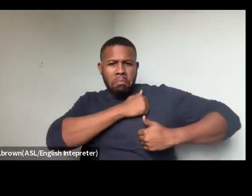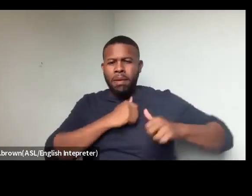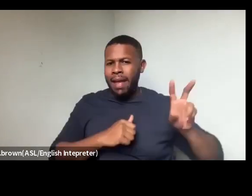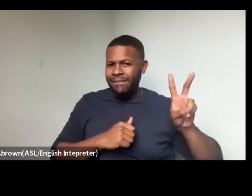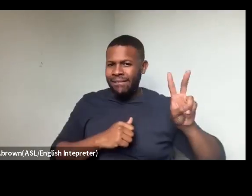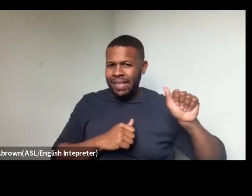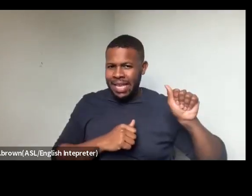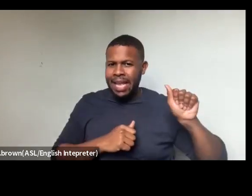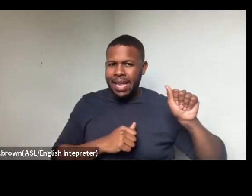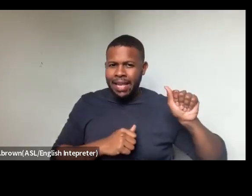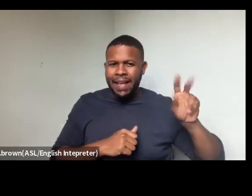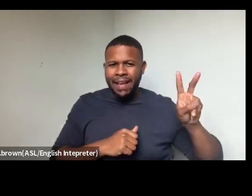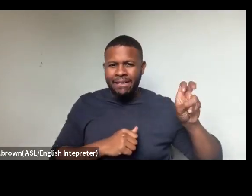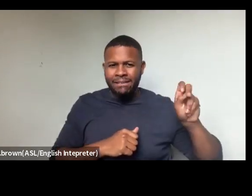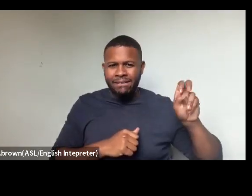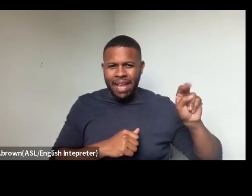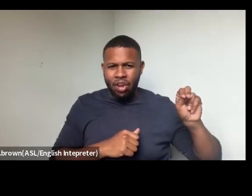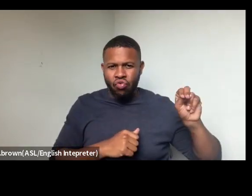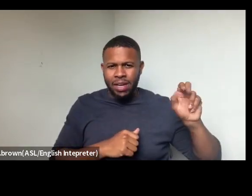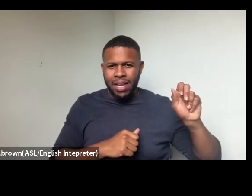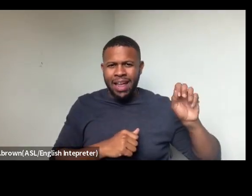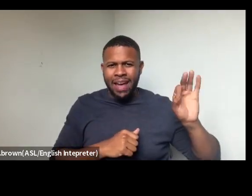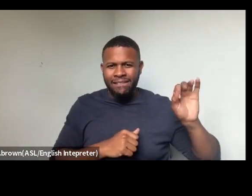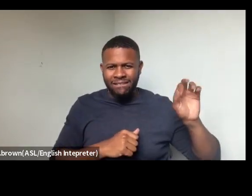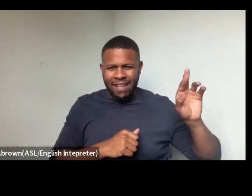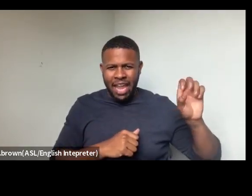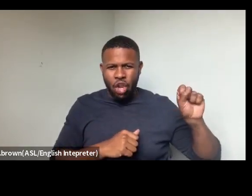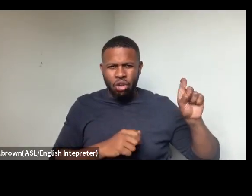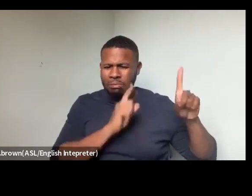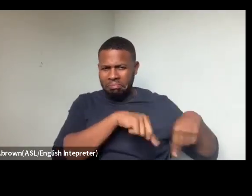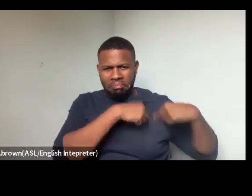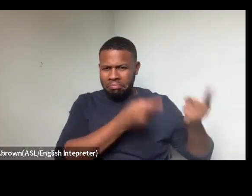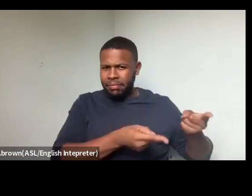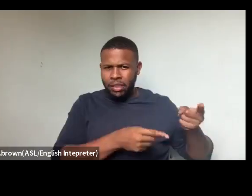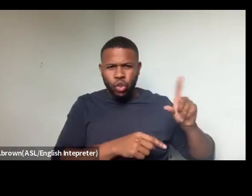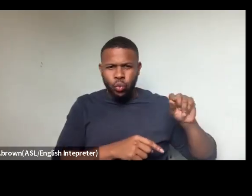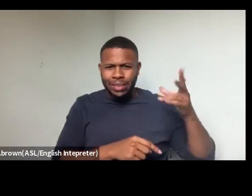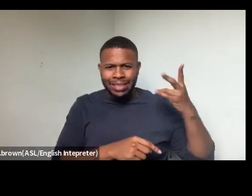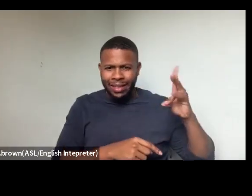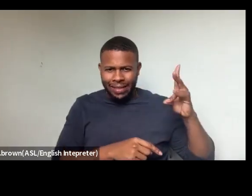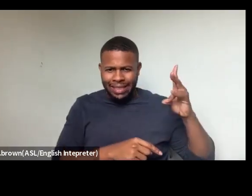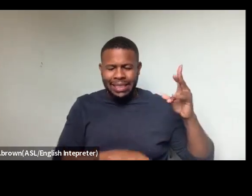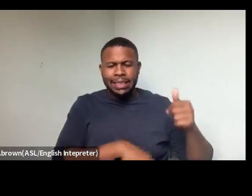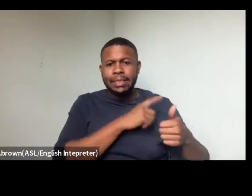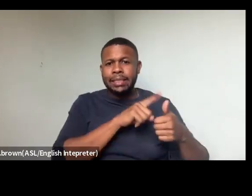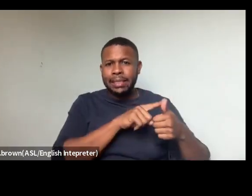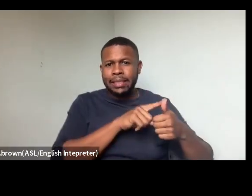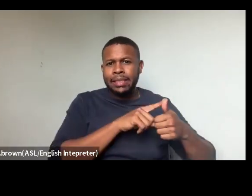currently for all patients. But there are three laws that do